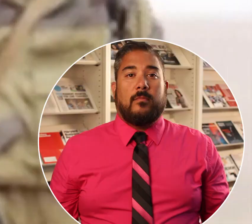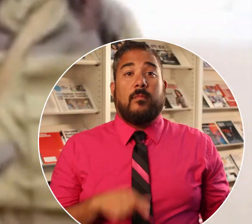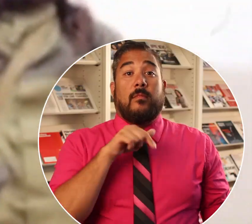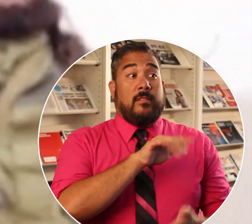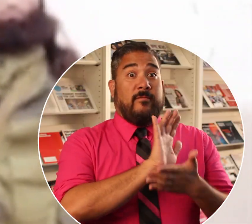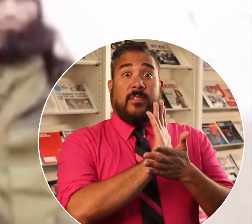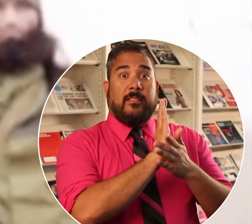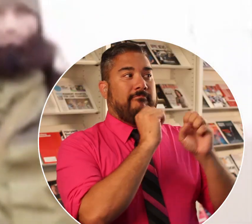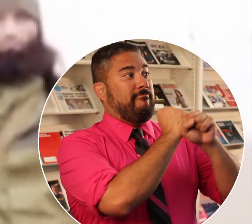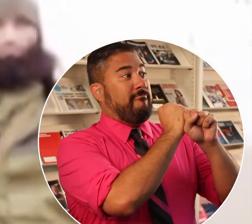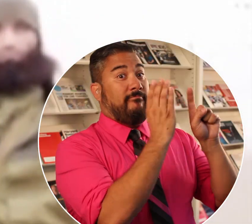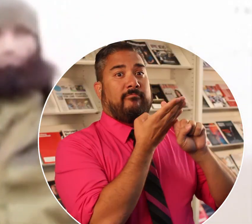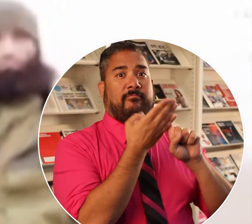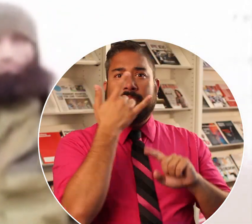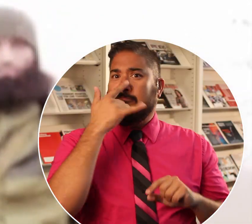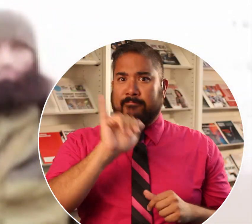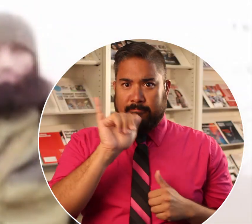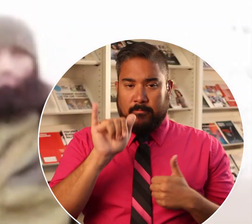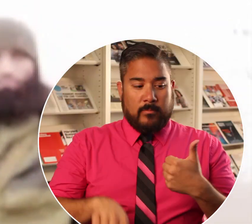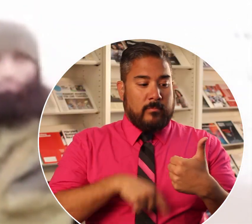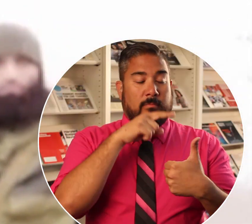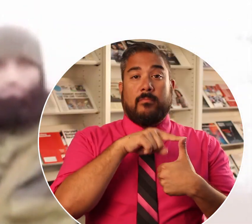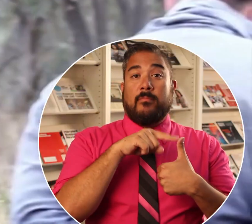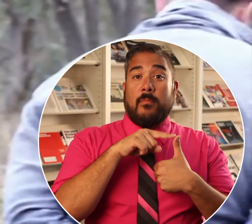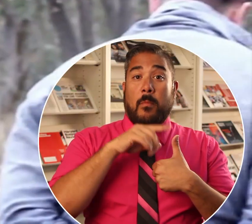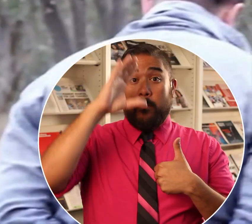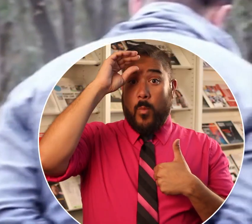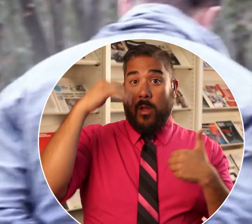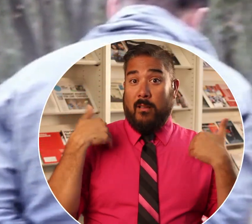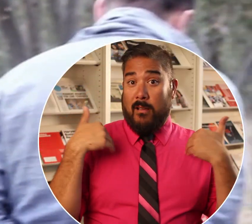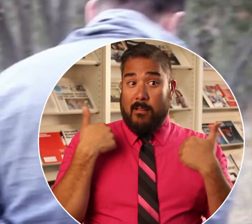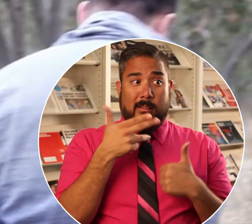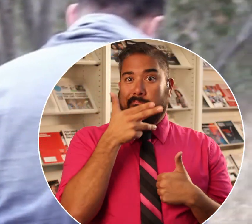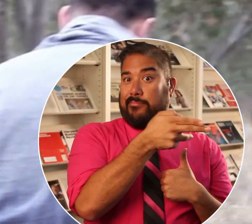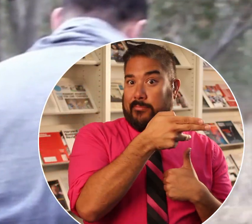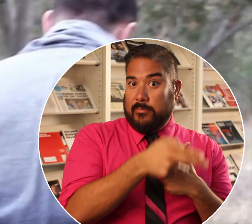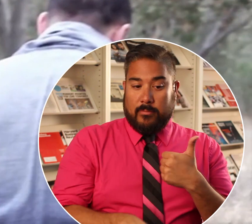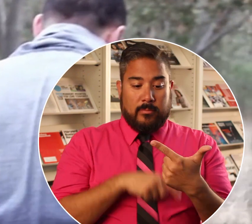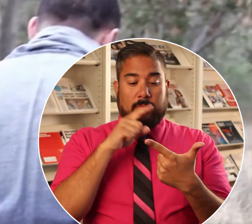has been using video propaganda to recruit potential supporters from all around the world.